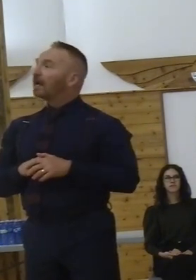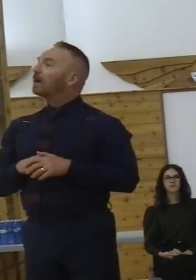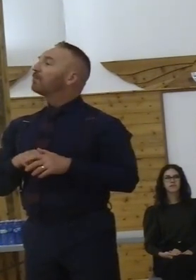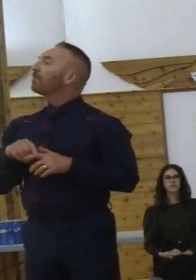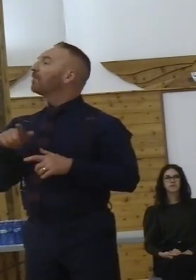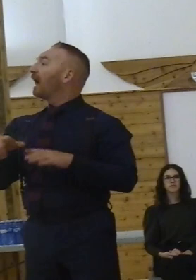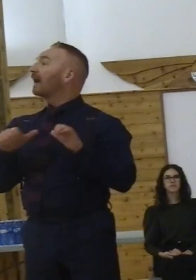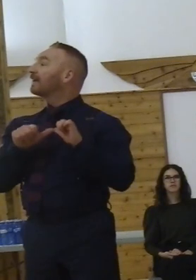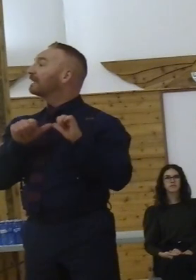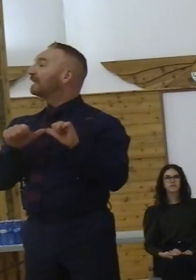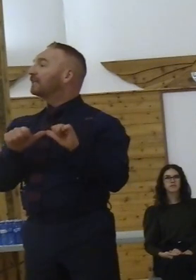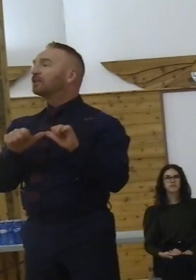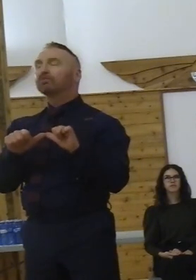It really has to stop.